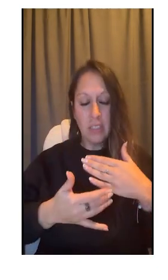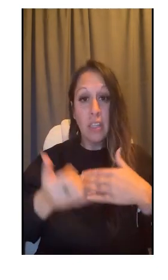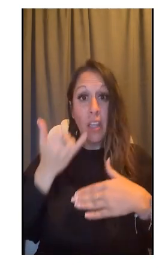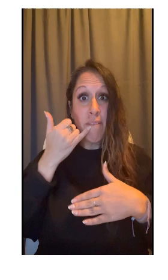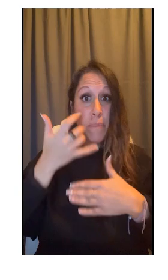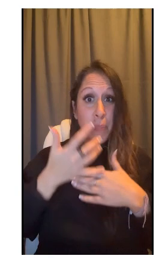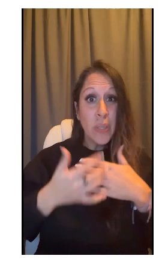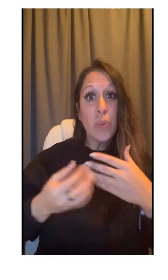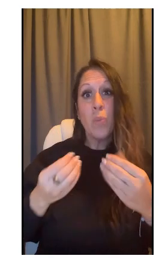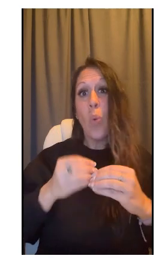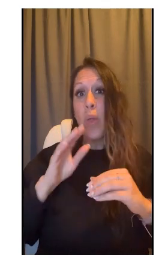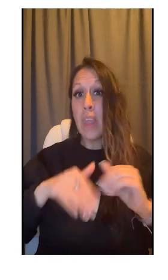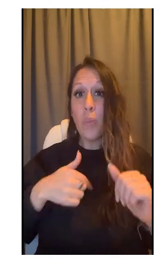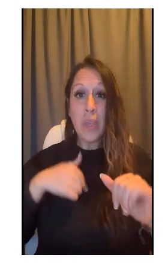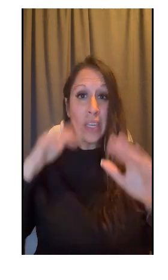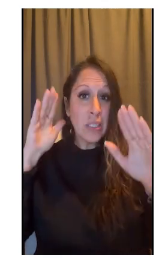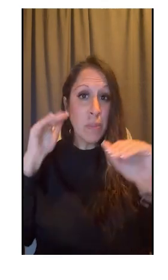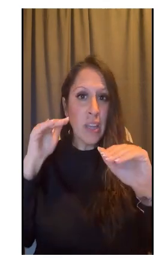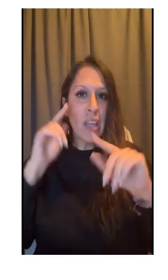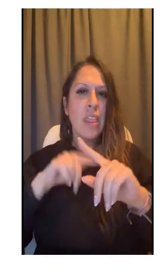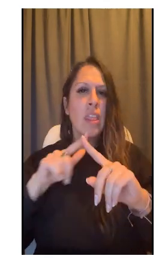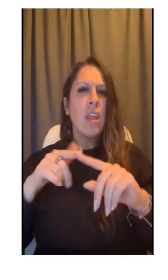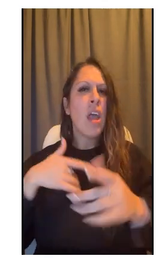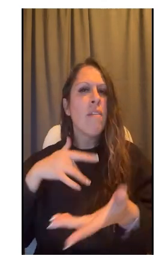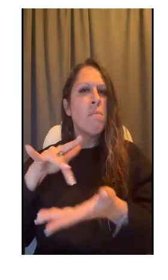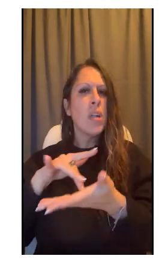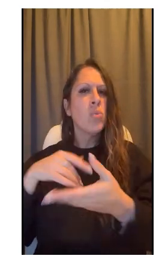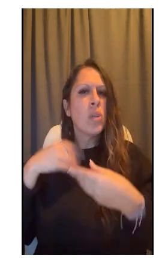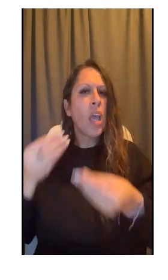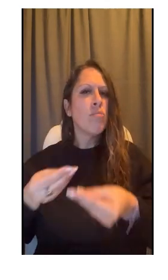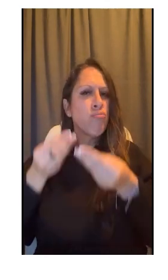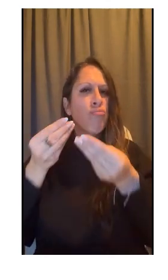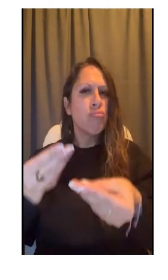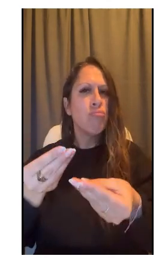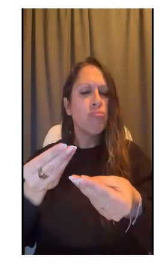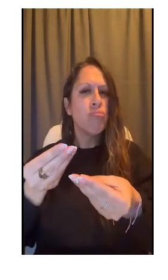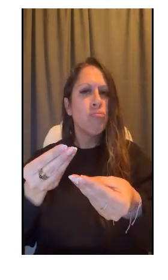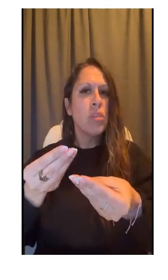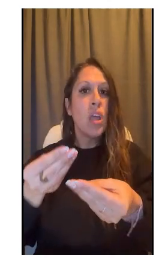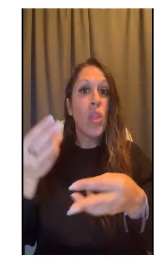If your baby bleeds more than we expect, then there are medications we can apply.